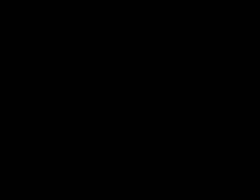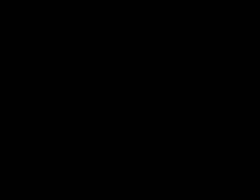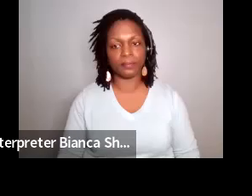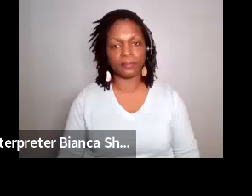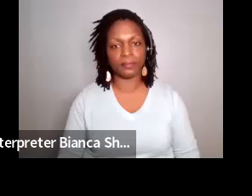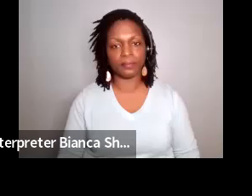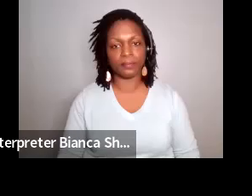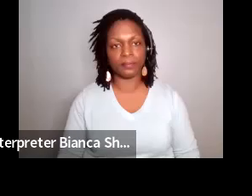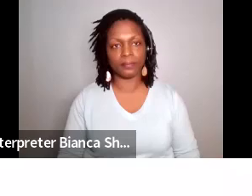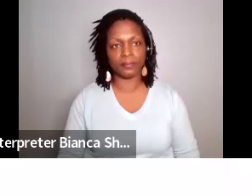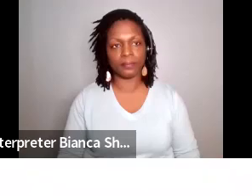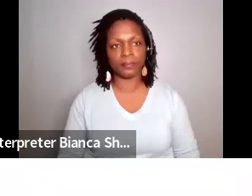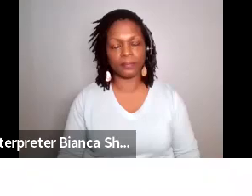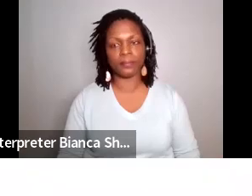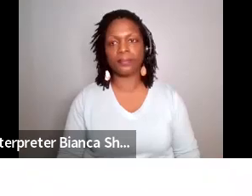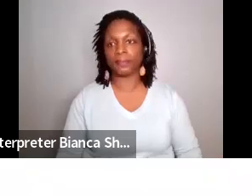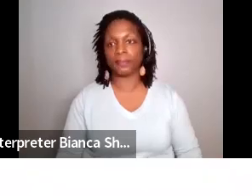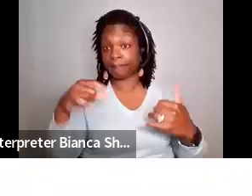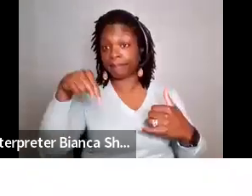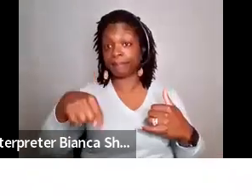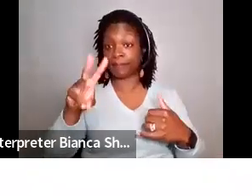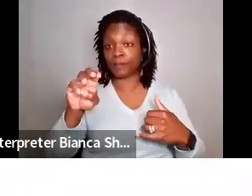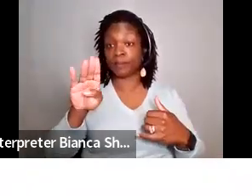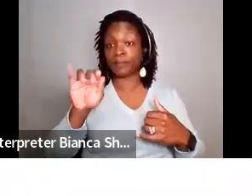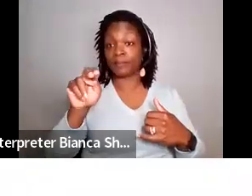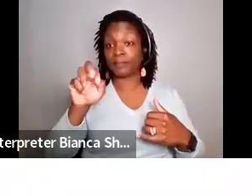So